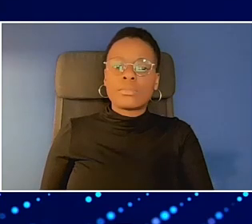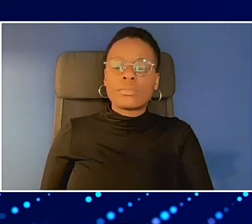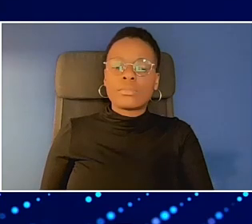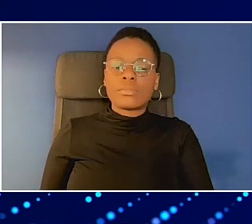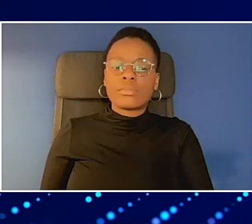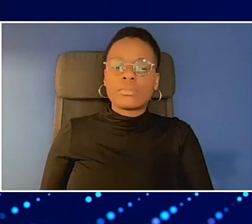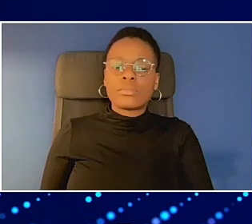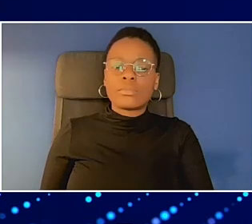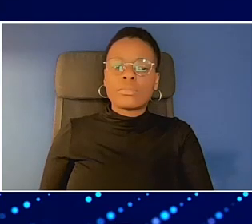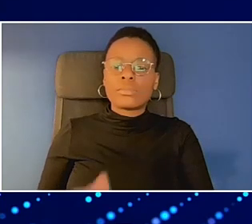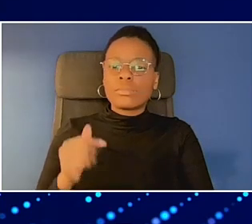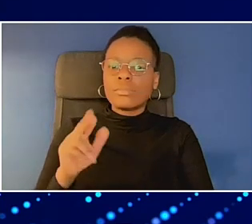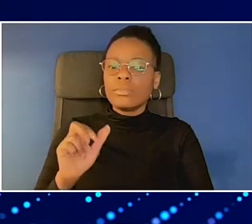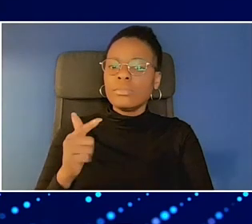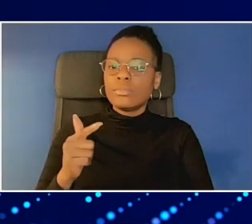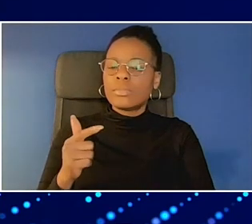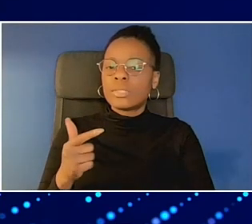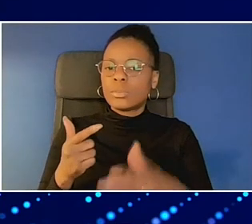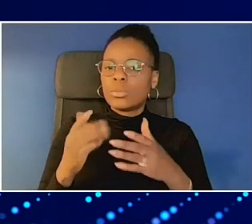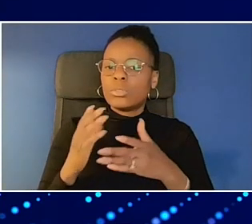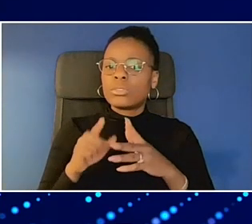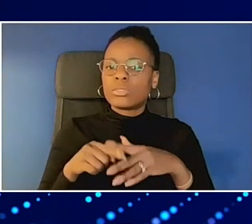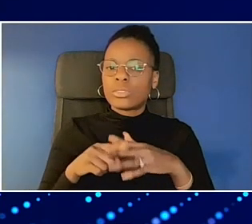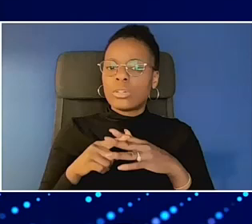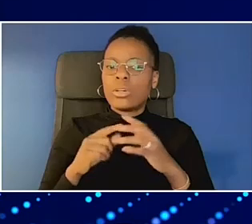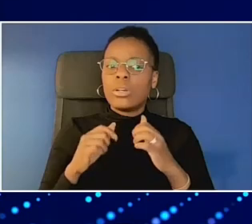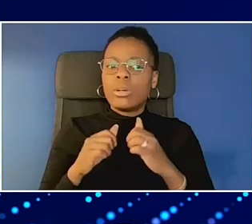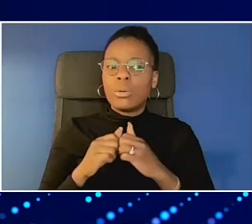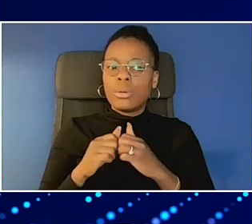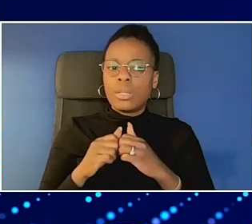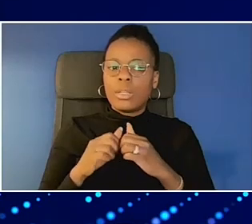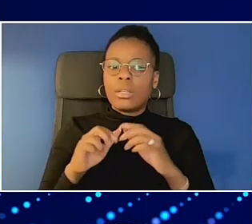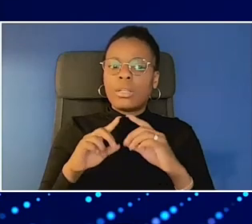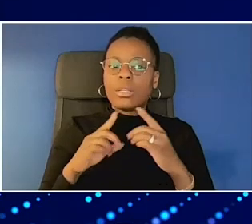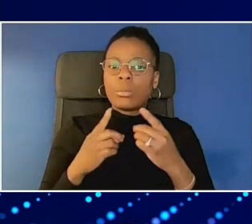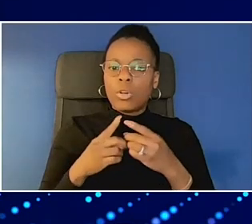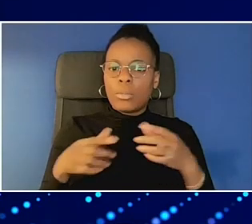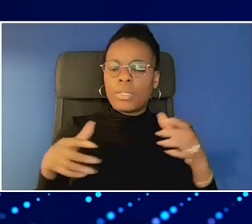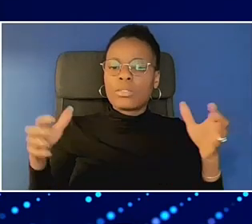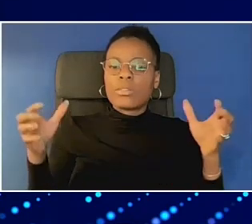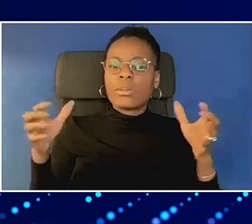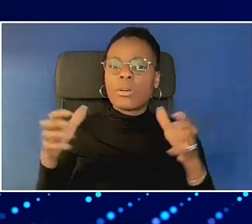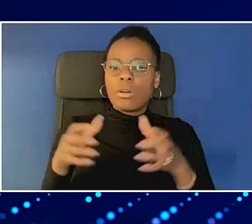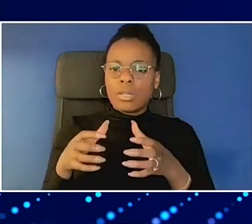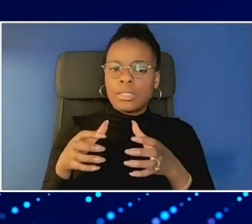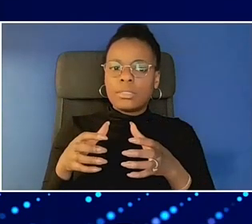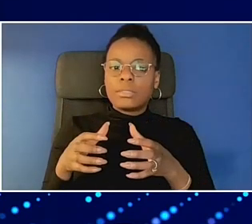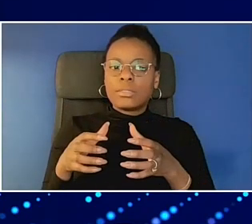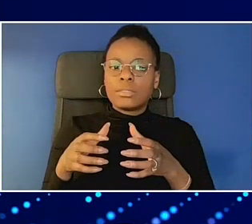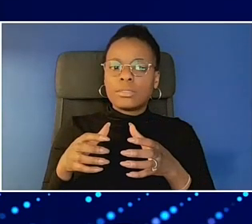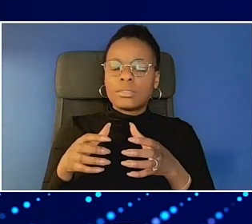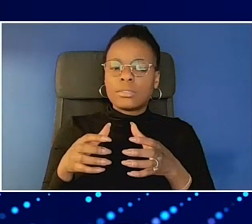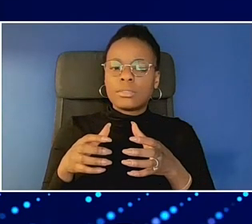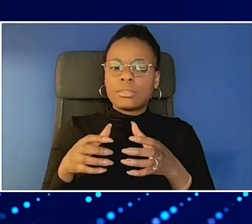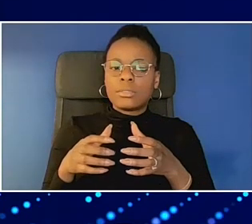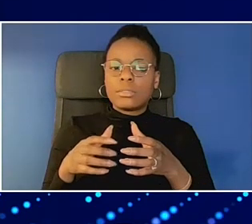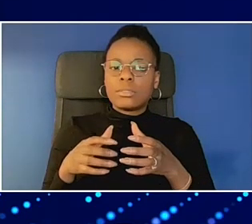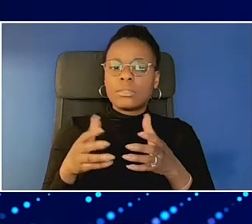anybody from doing anything else but the Department would like to call a caucus